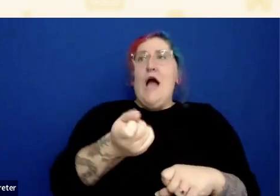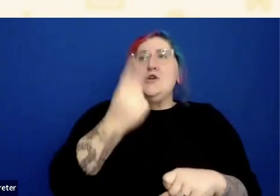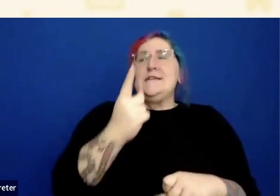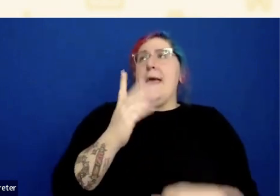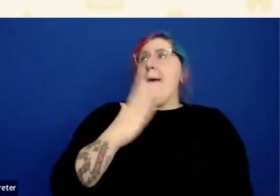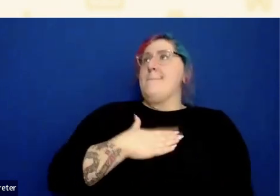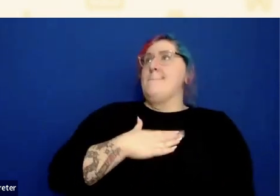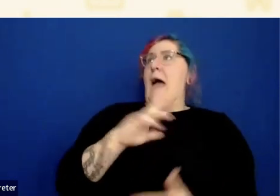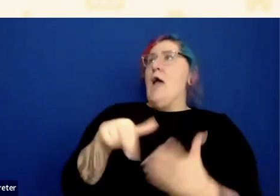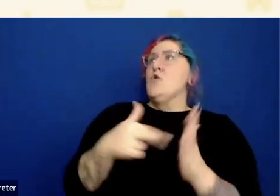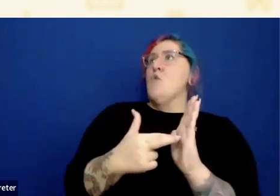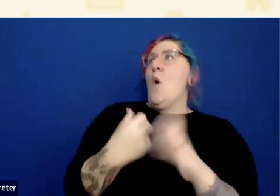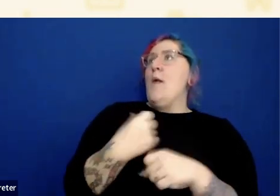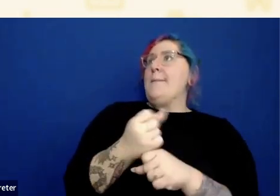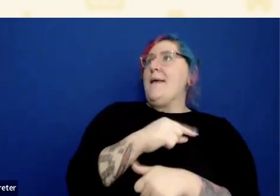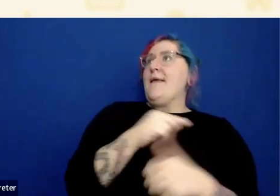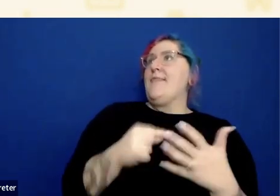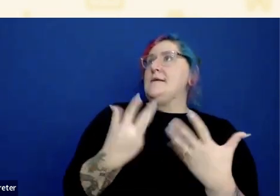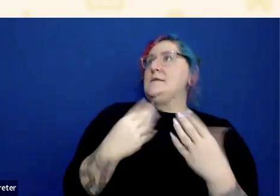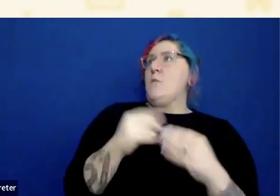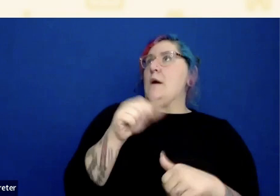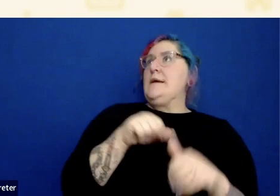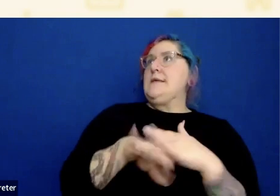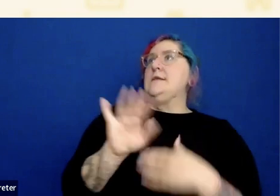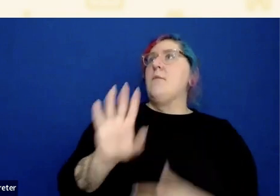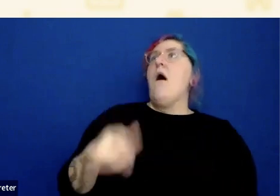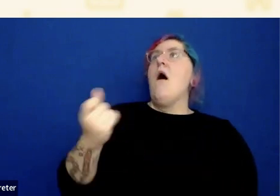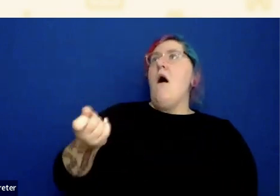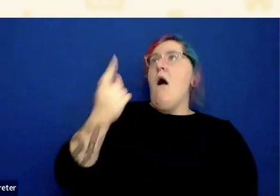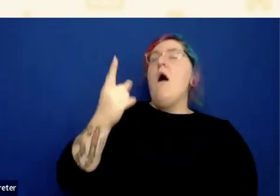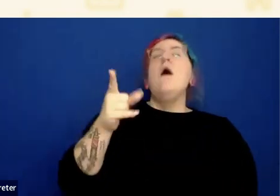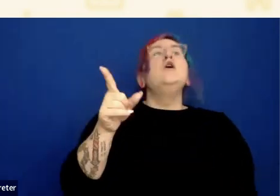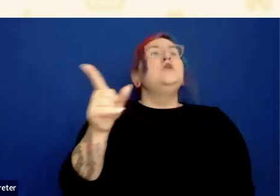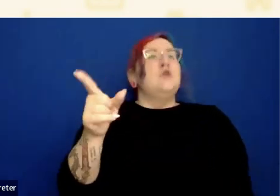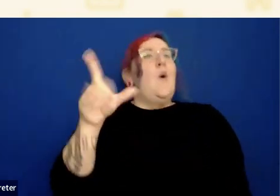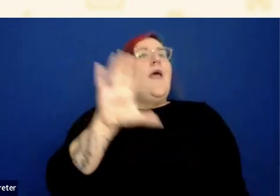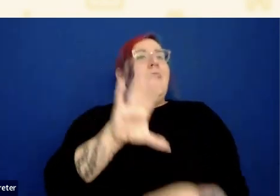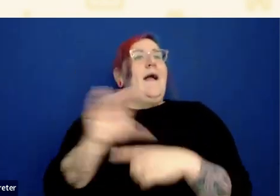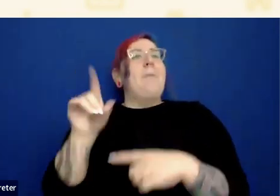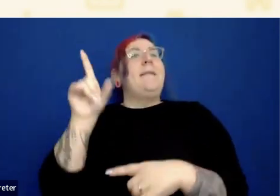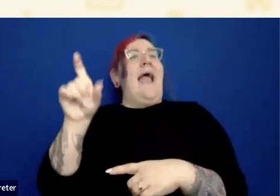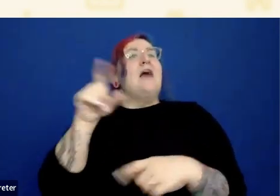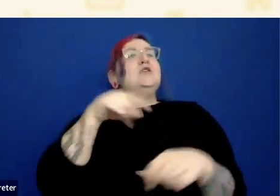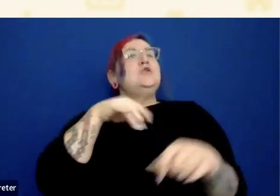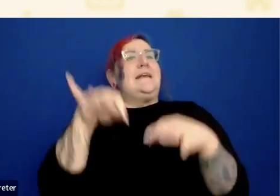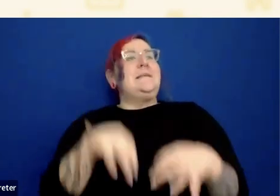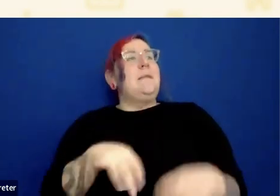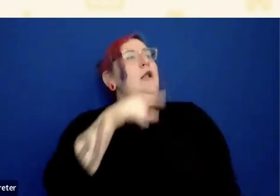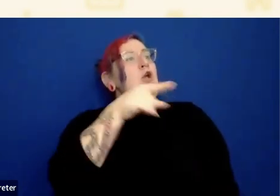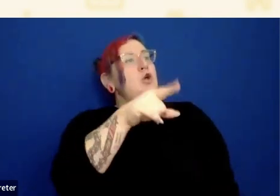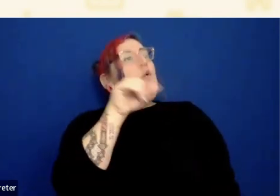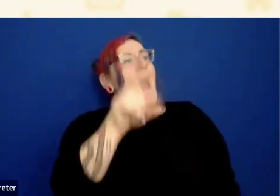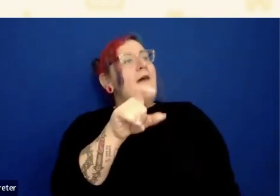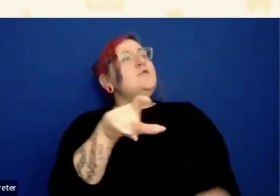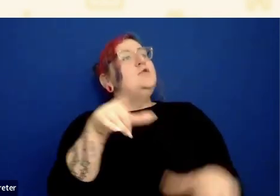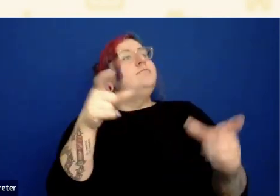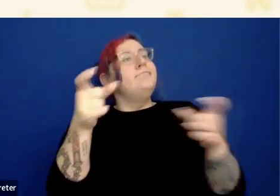And so defining that and saying that, You own this part of accessibility, and this is what you're accountable for. Right.